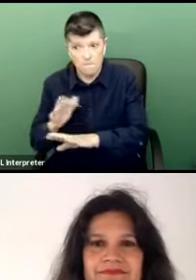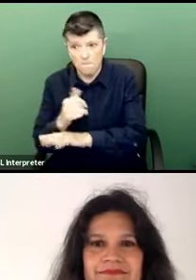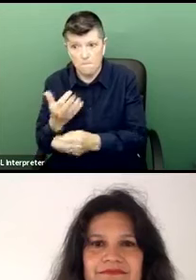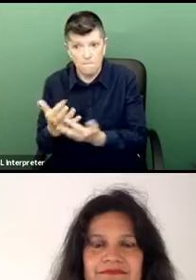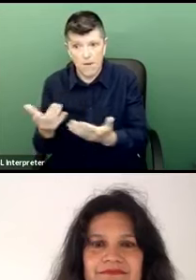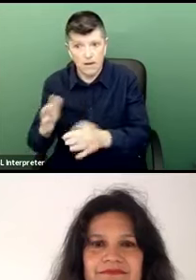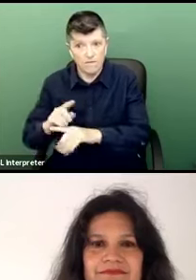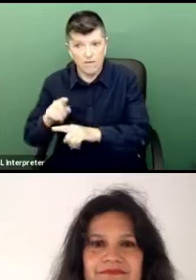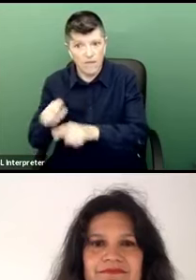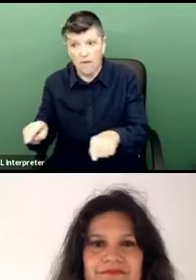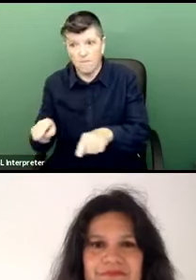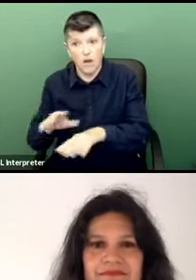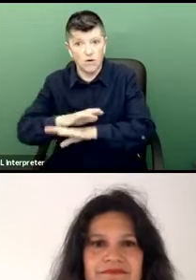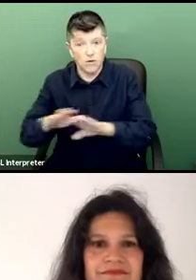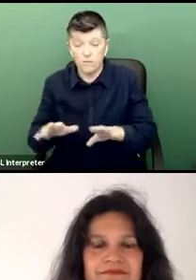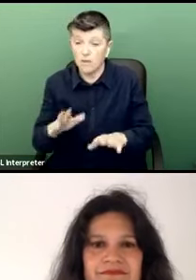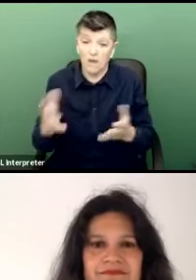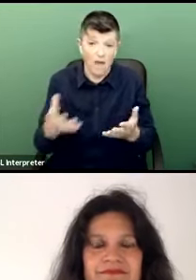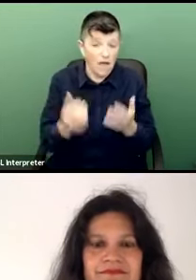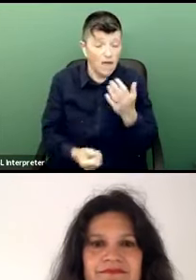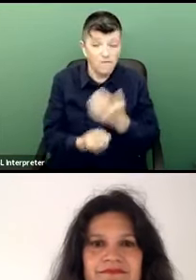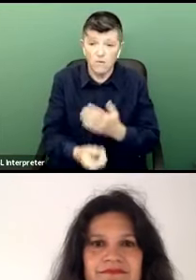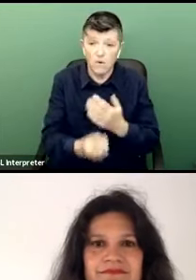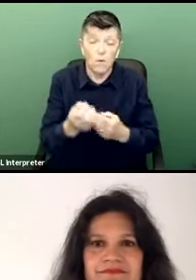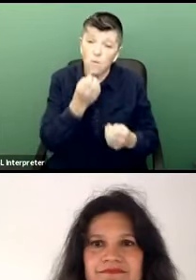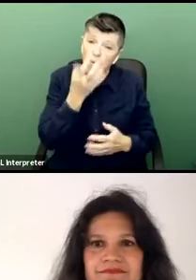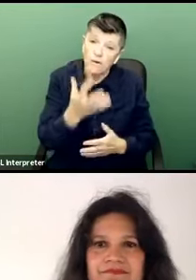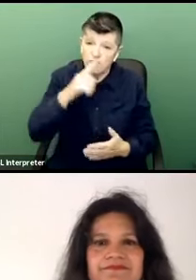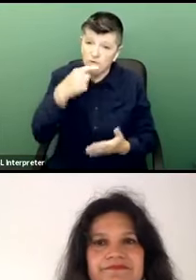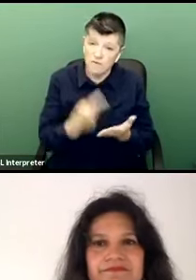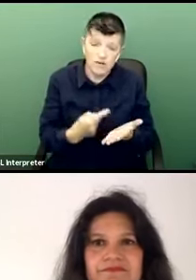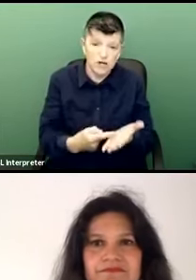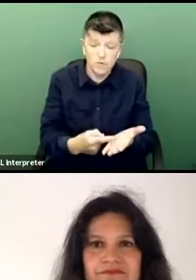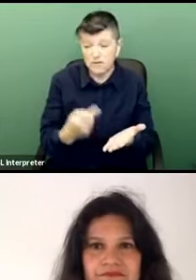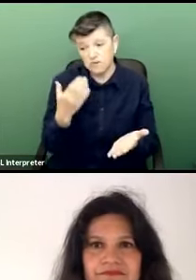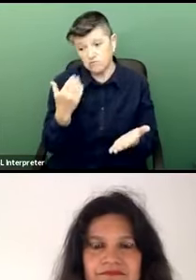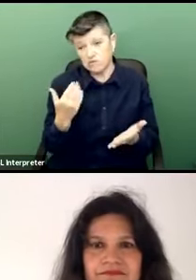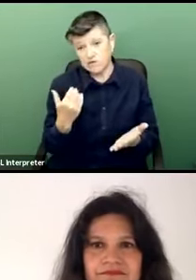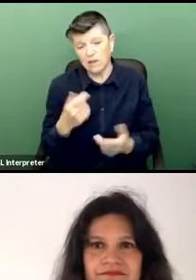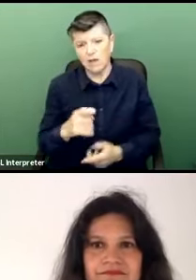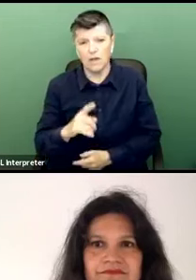. On the Indian side I mean India did begin with this a great deal of respect of